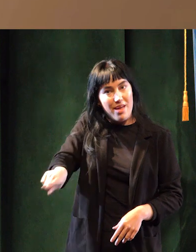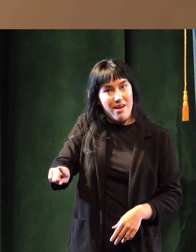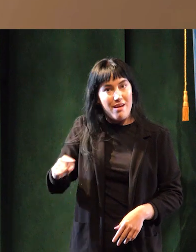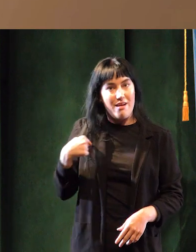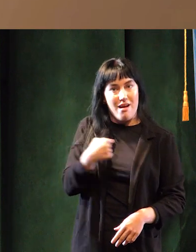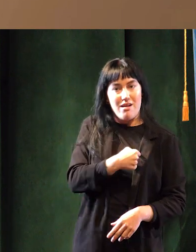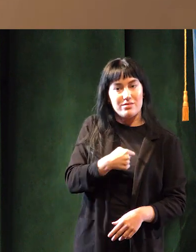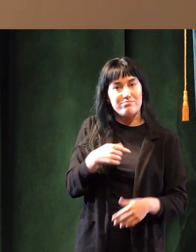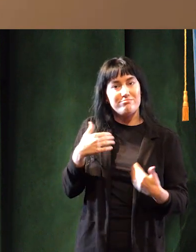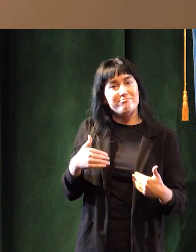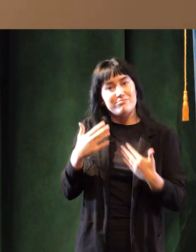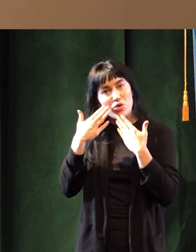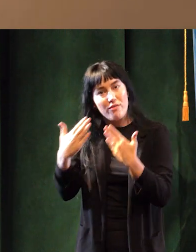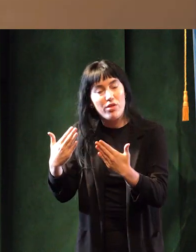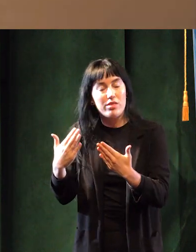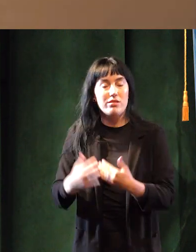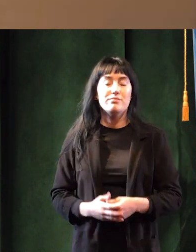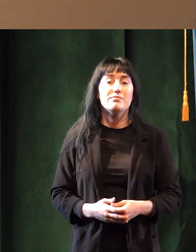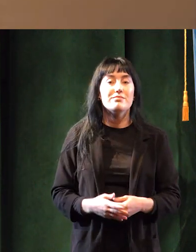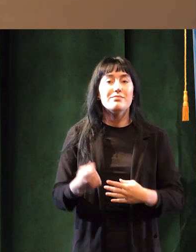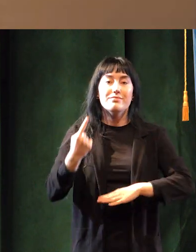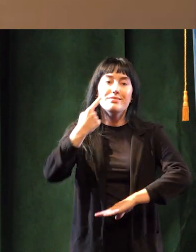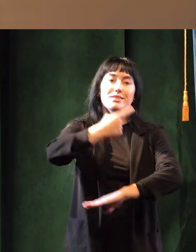all of us are so very grateful while this day may be tempered by